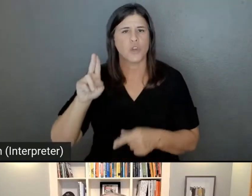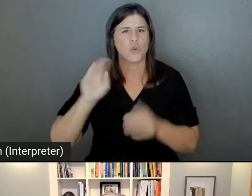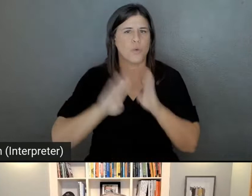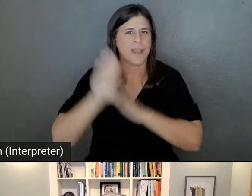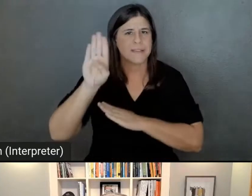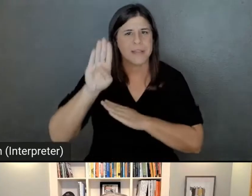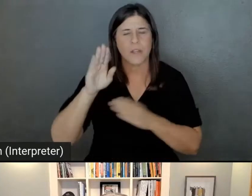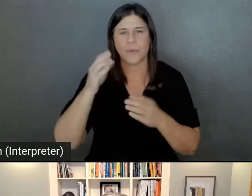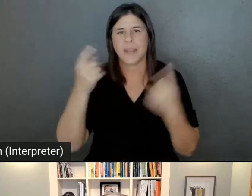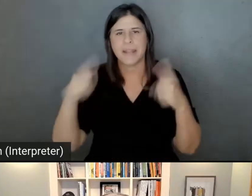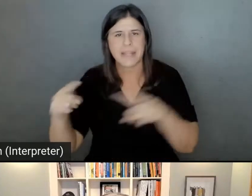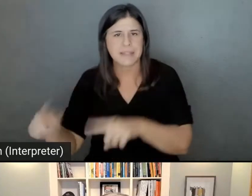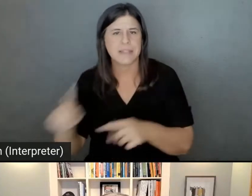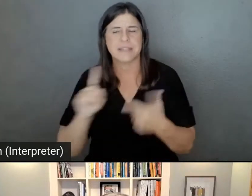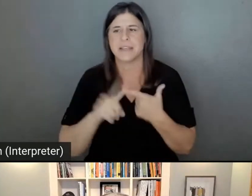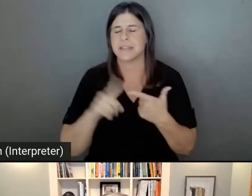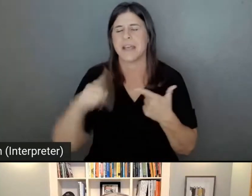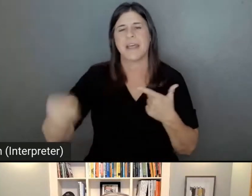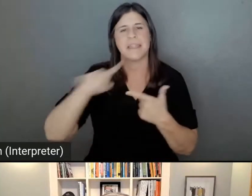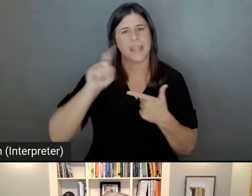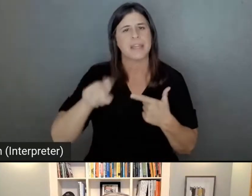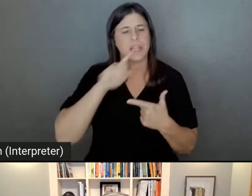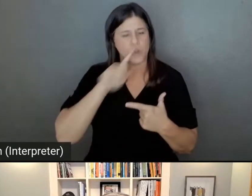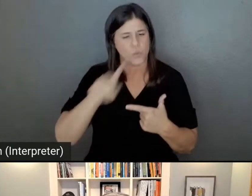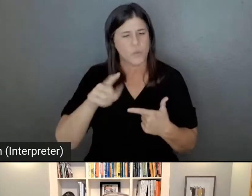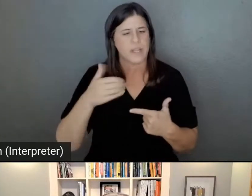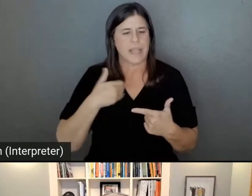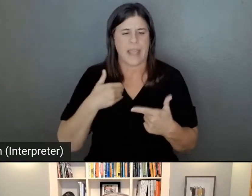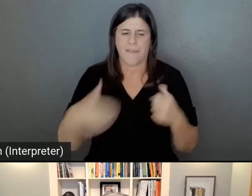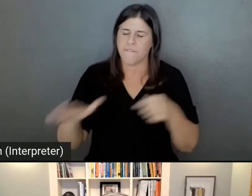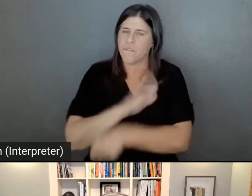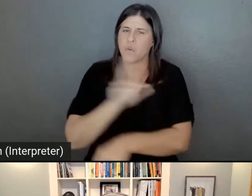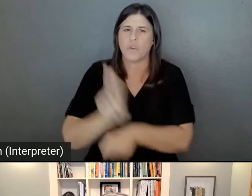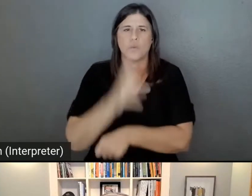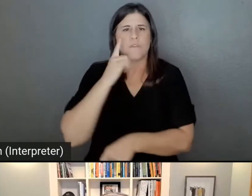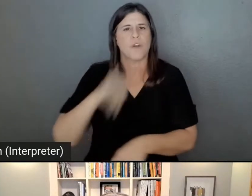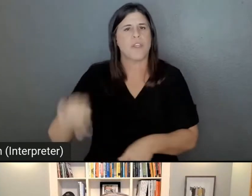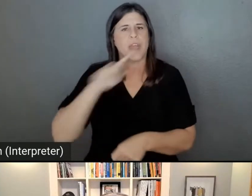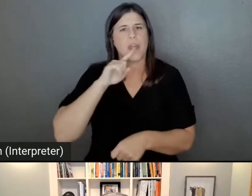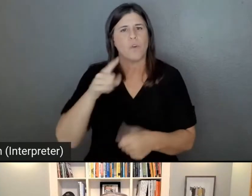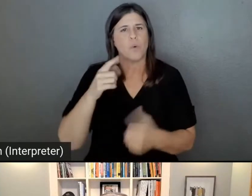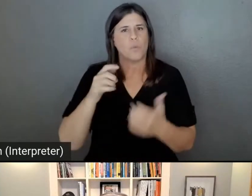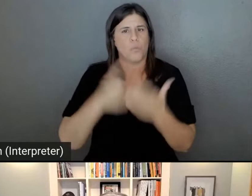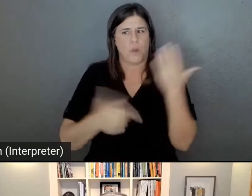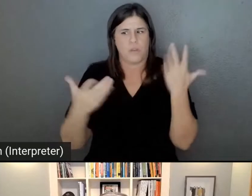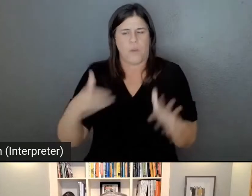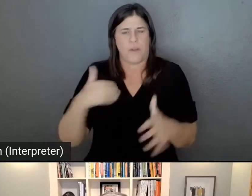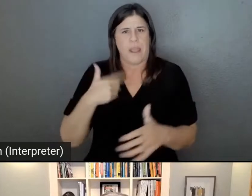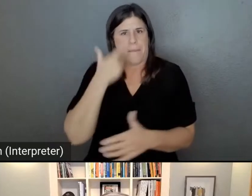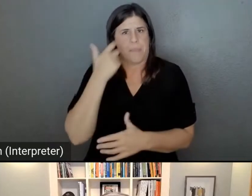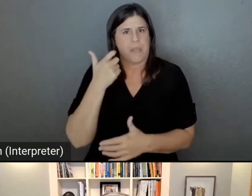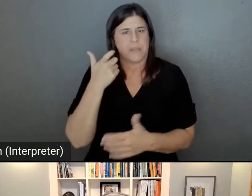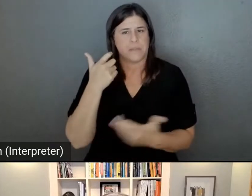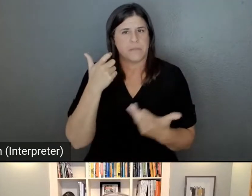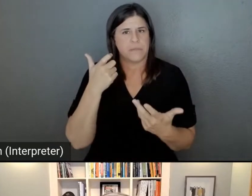and they need to be put to their full use for as long as they're around, because, they're really pricey.